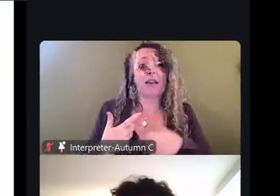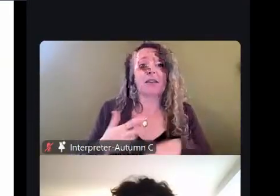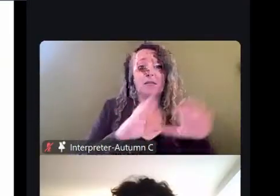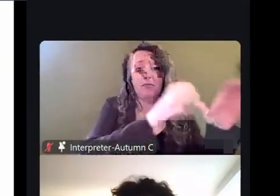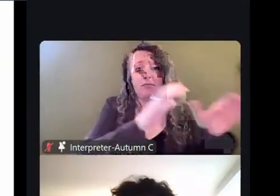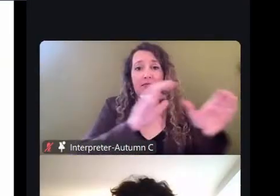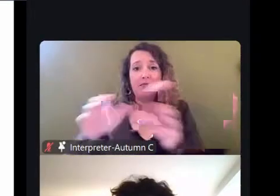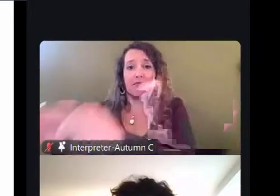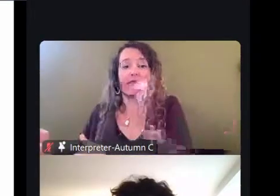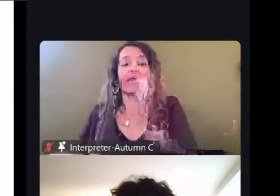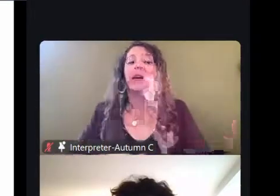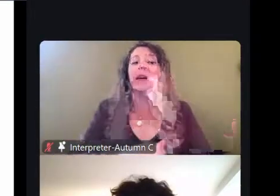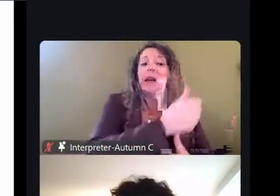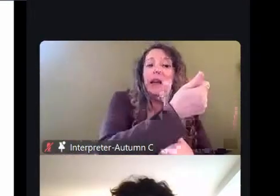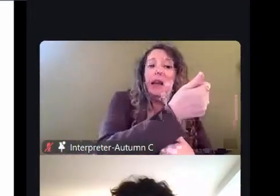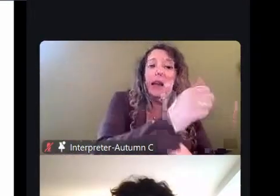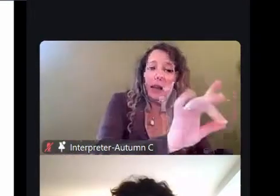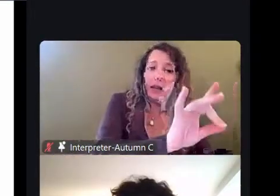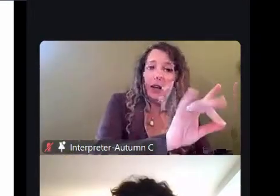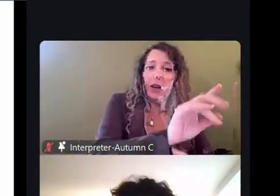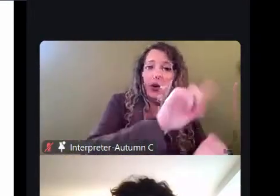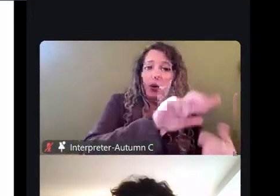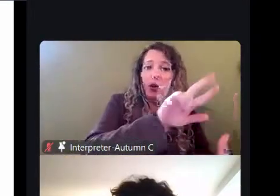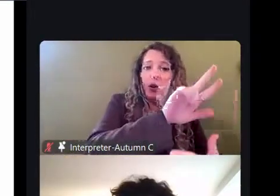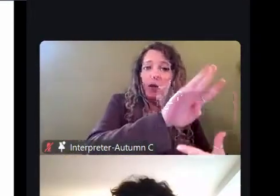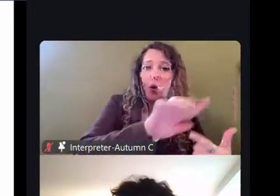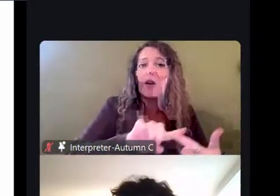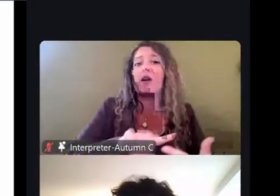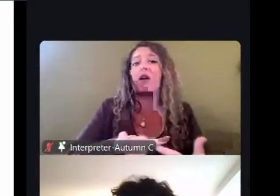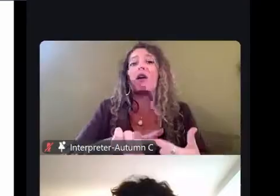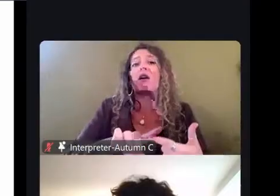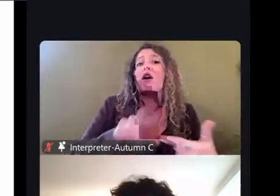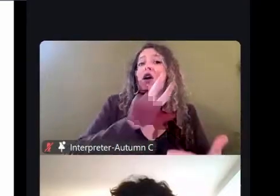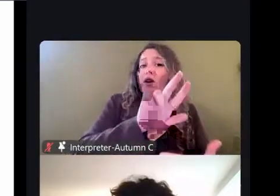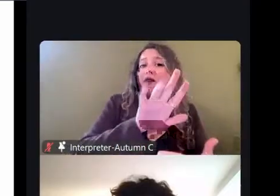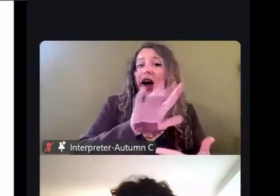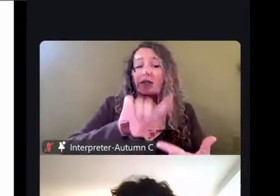34, thirteen 35 to 54, and eighteen 55 and older.